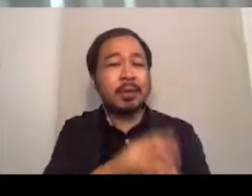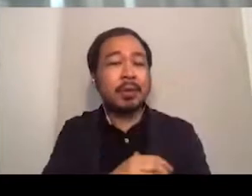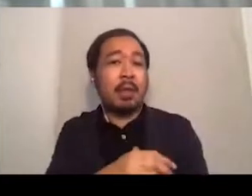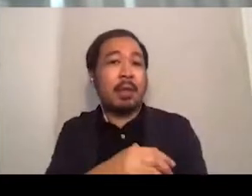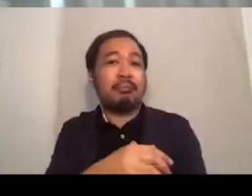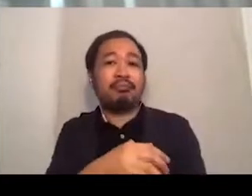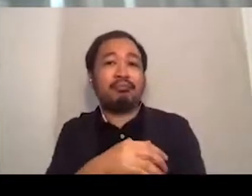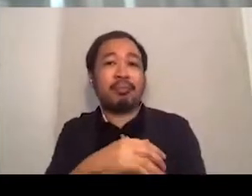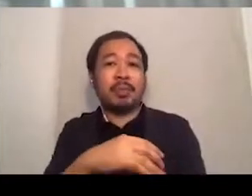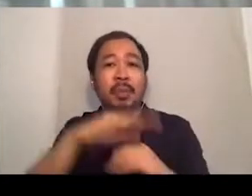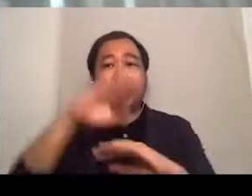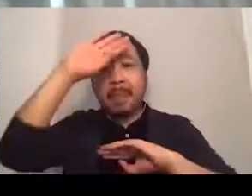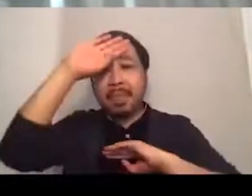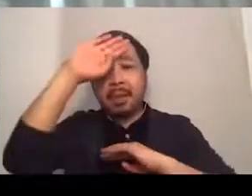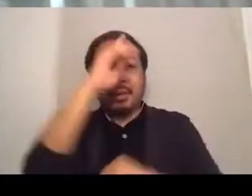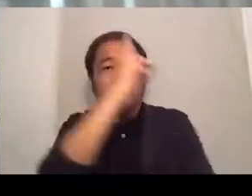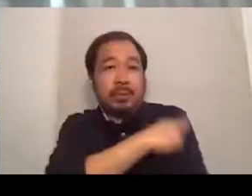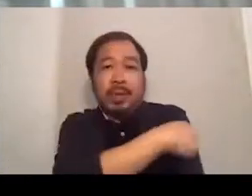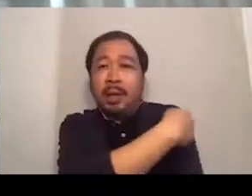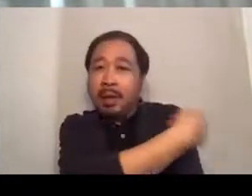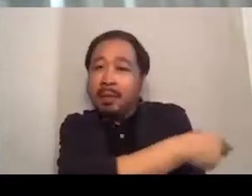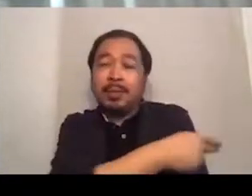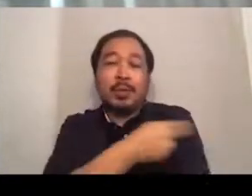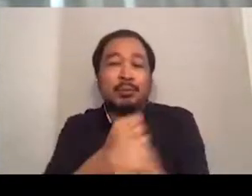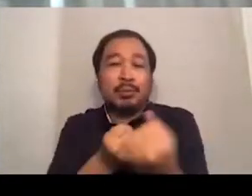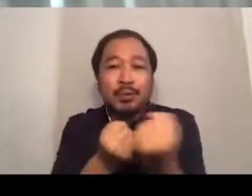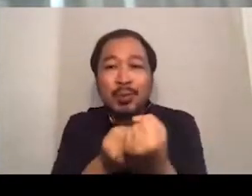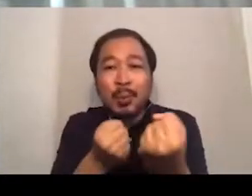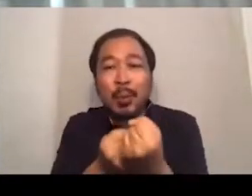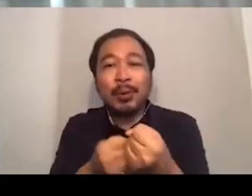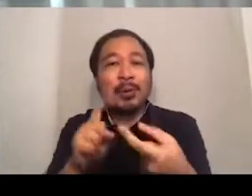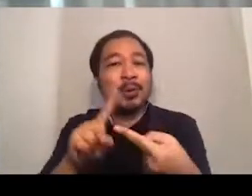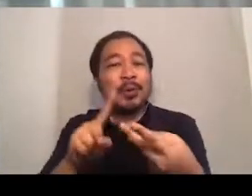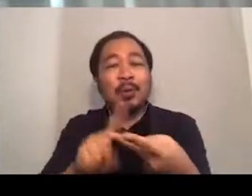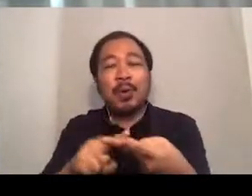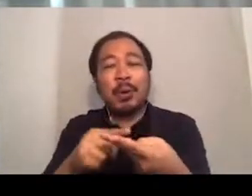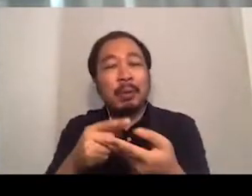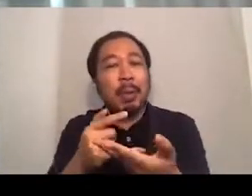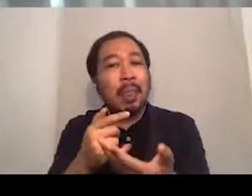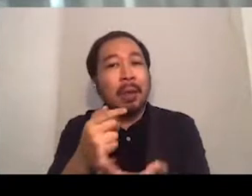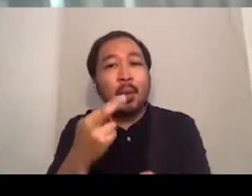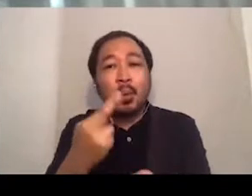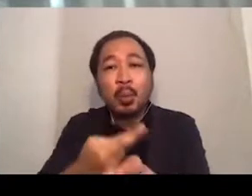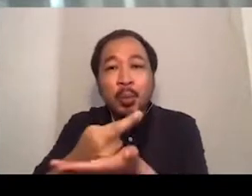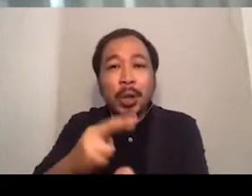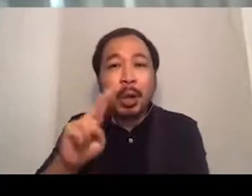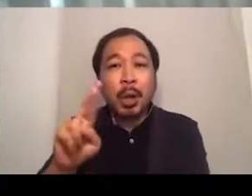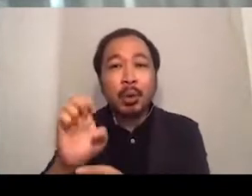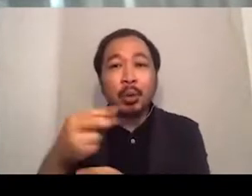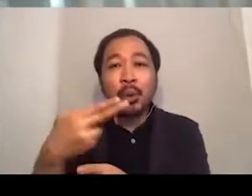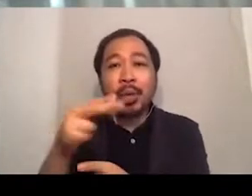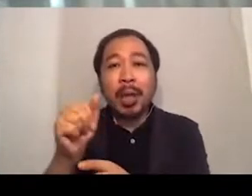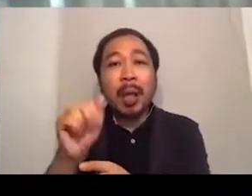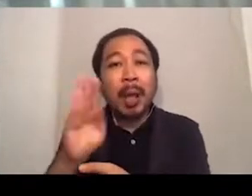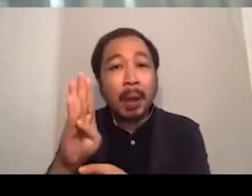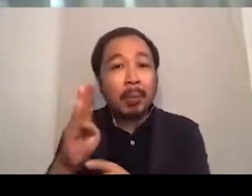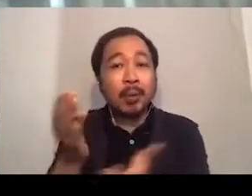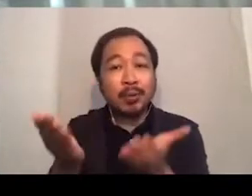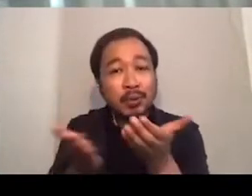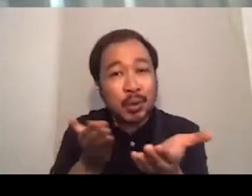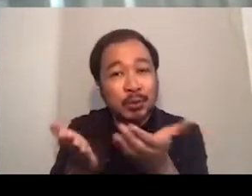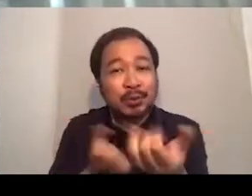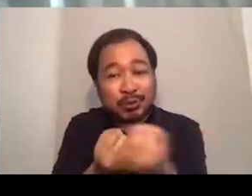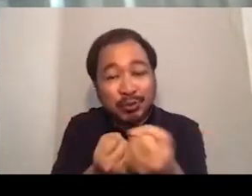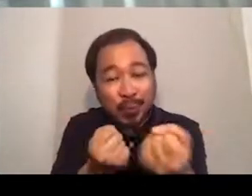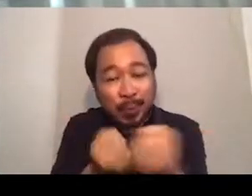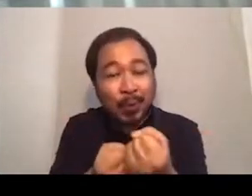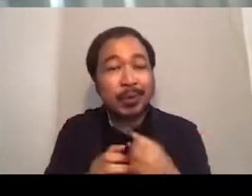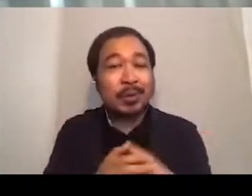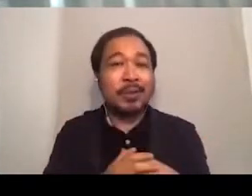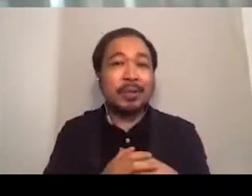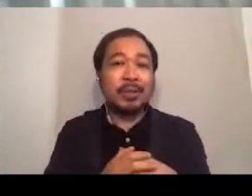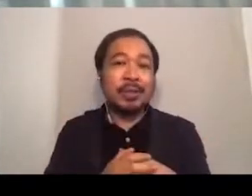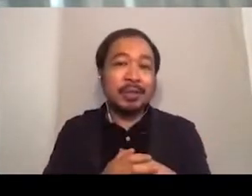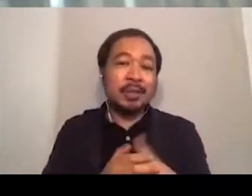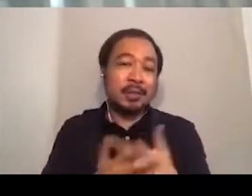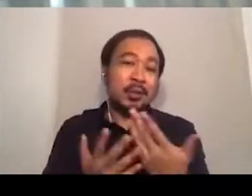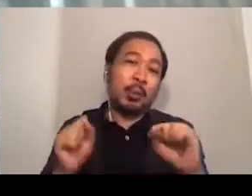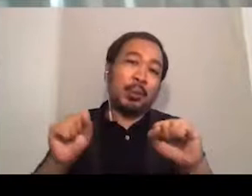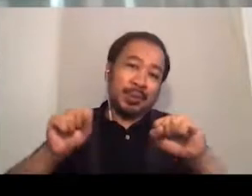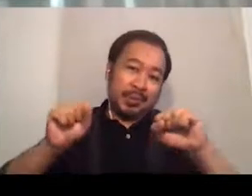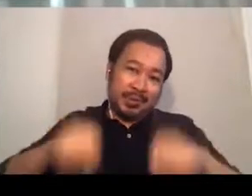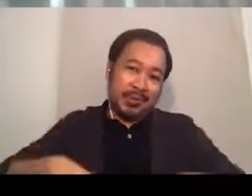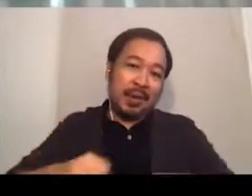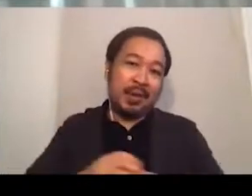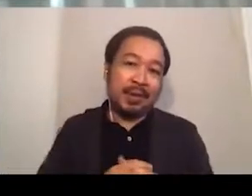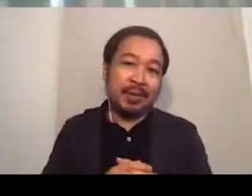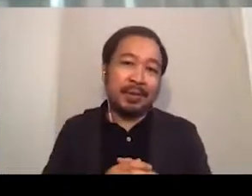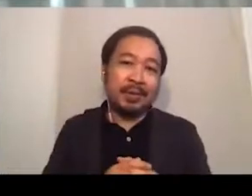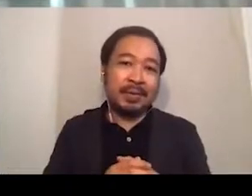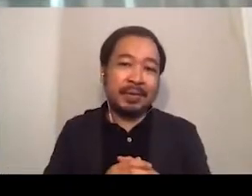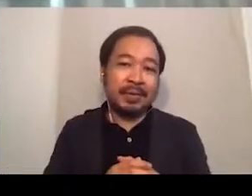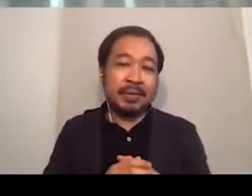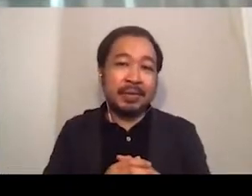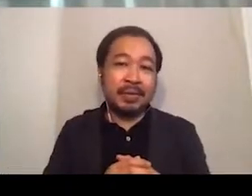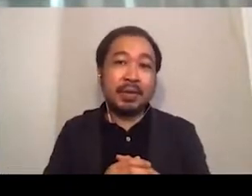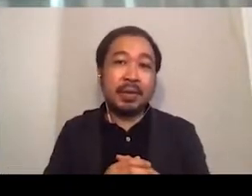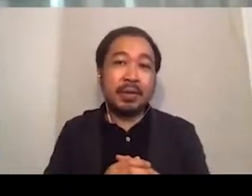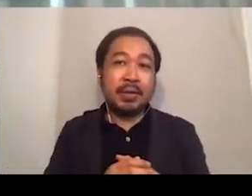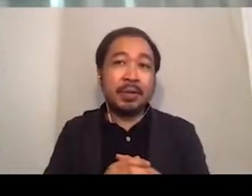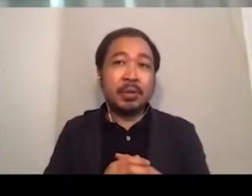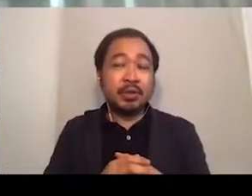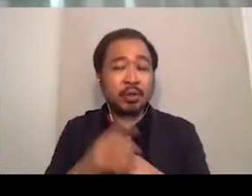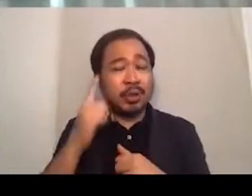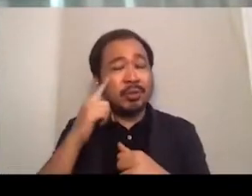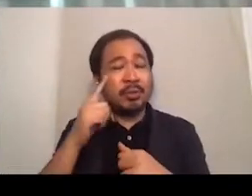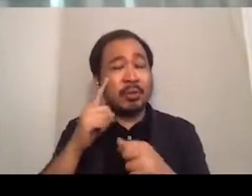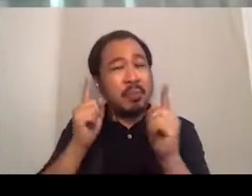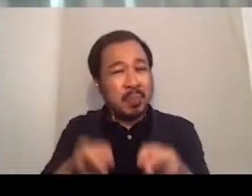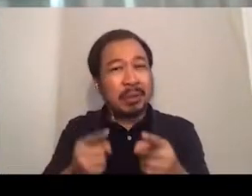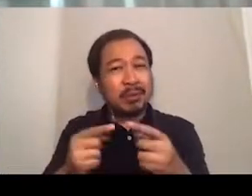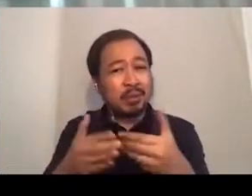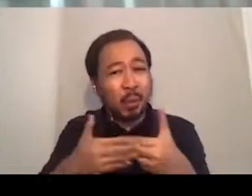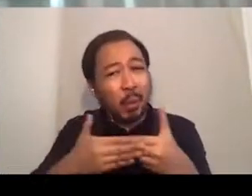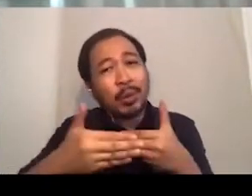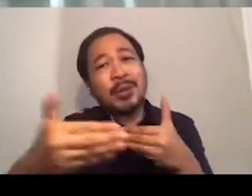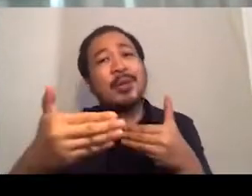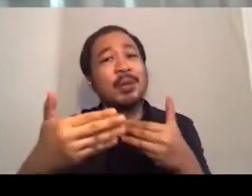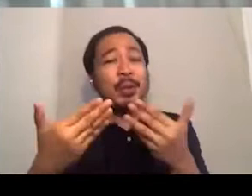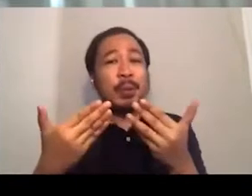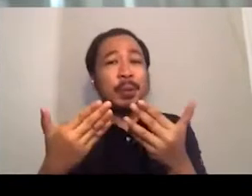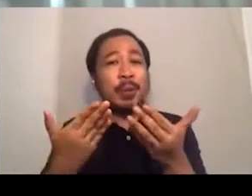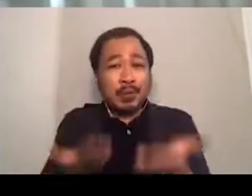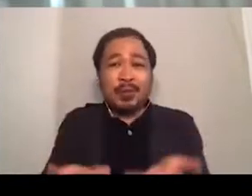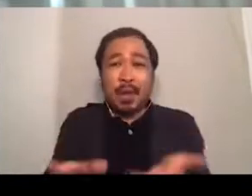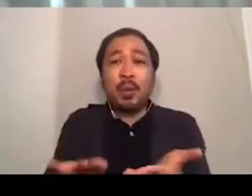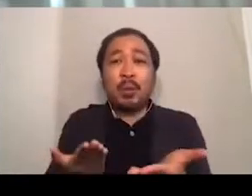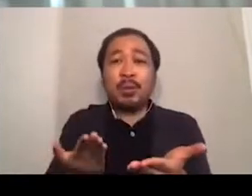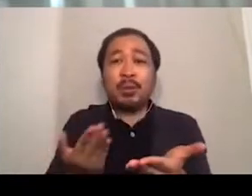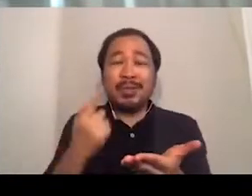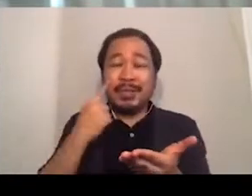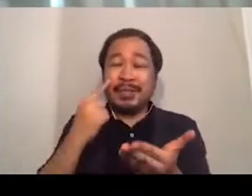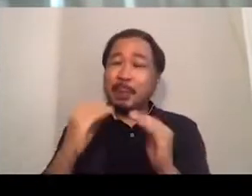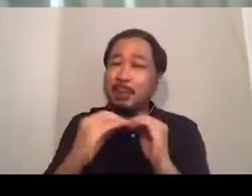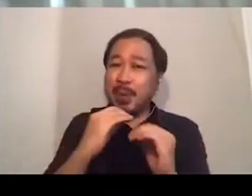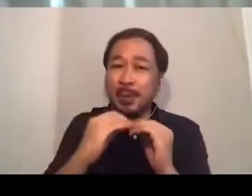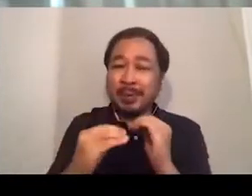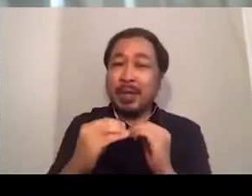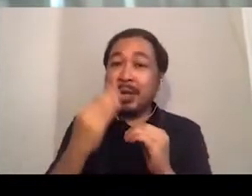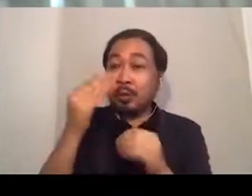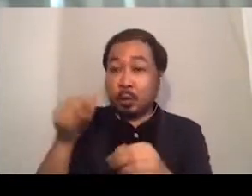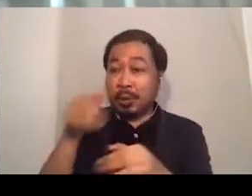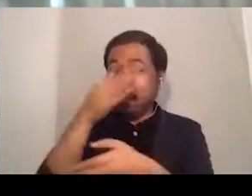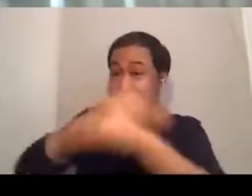to pause even during this time of crisis, because persons with disabilities need ongoing services, and access to health services related to the pandemic itself is also of great importance.